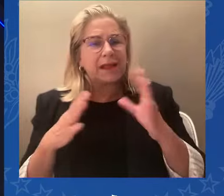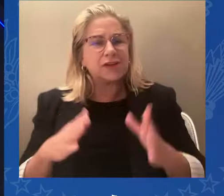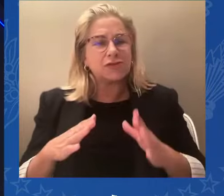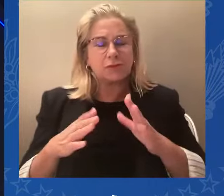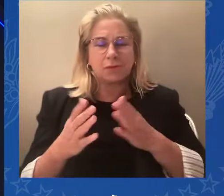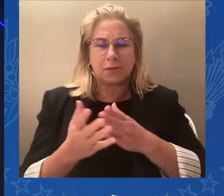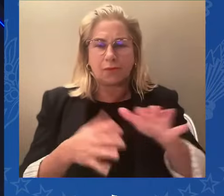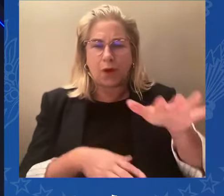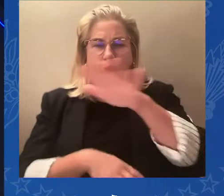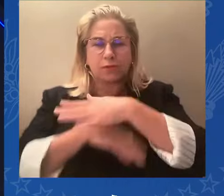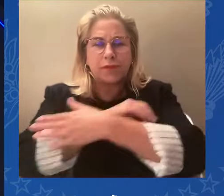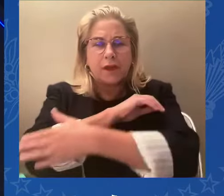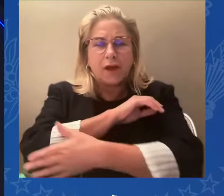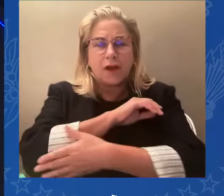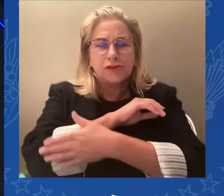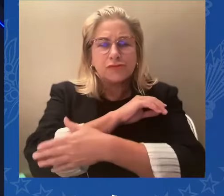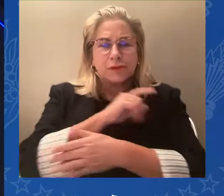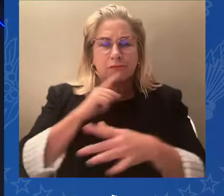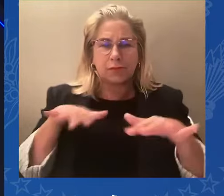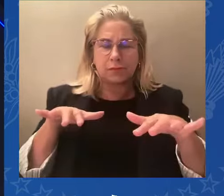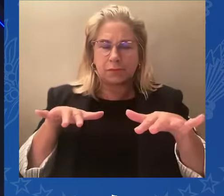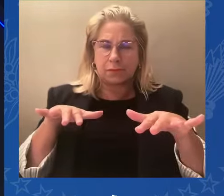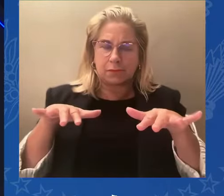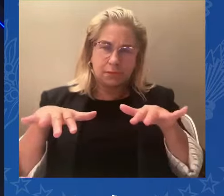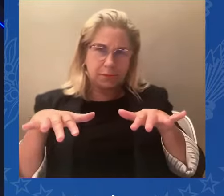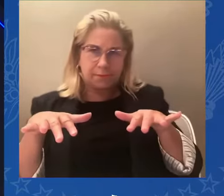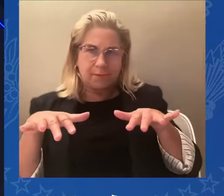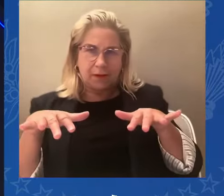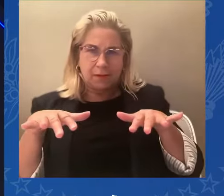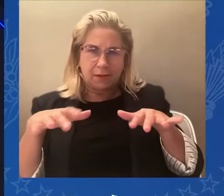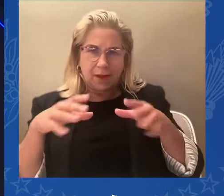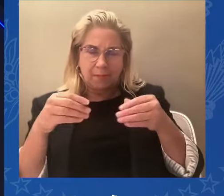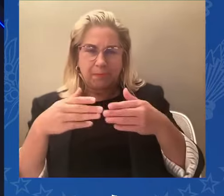But now we're about to hear from two individuals